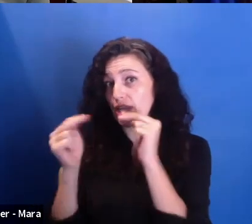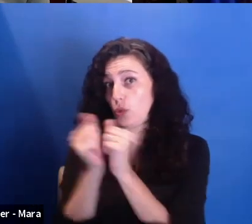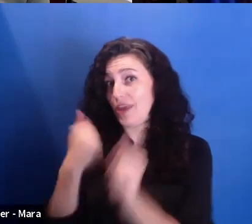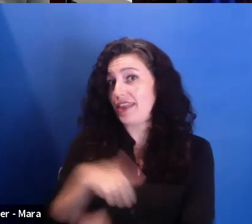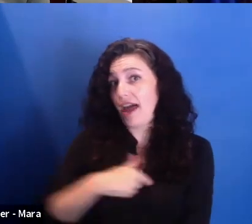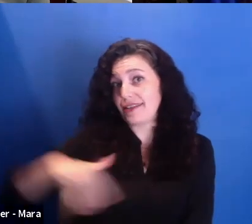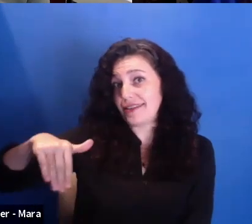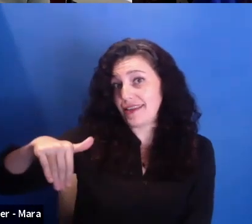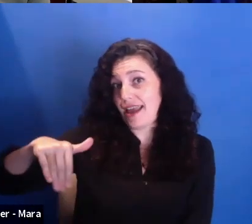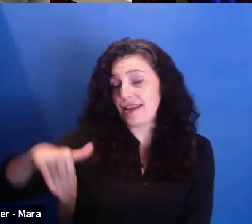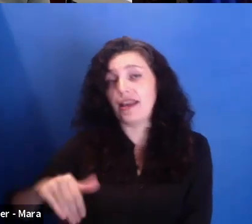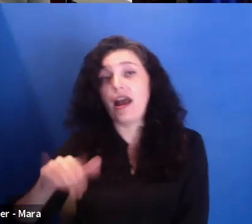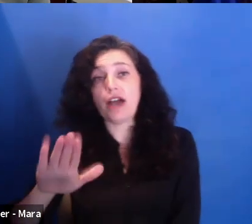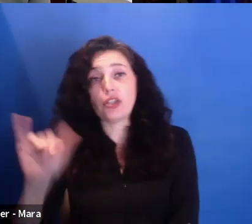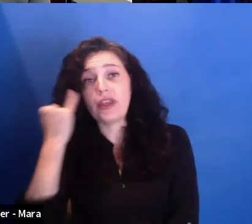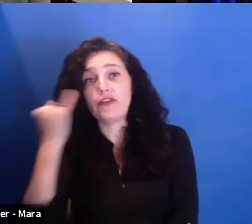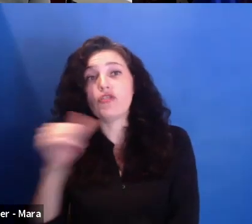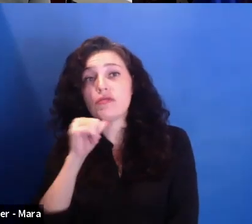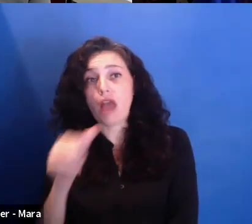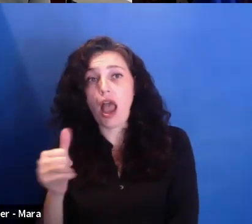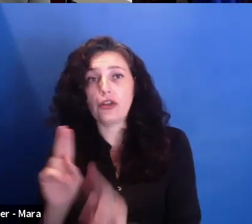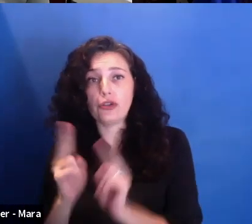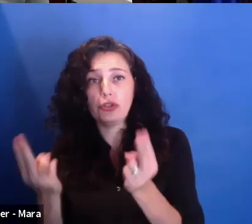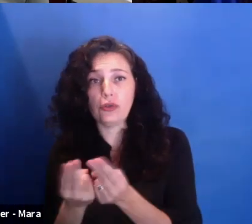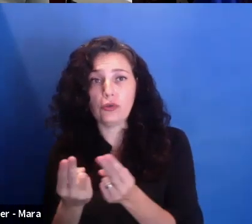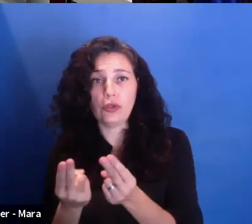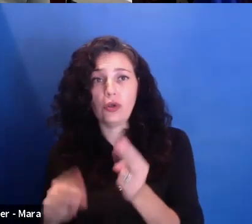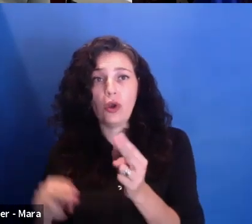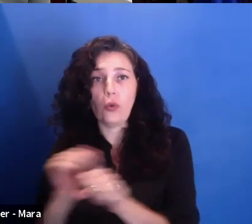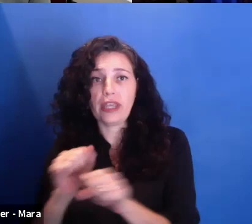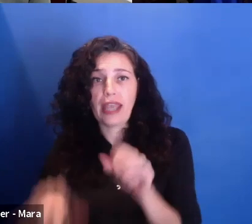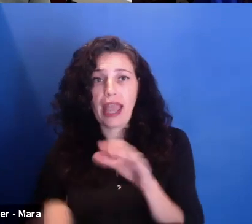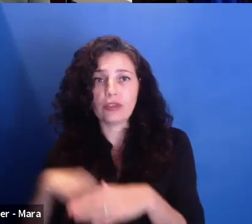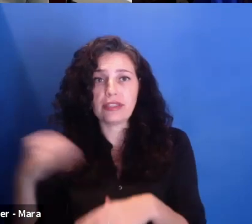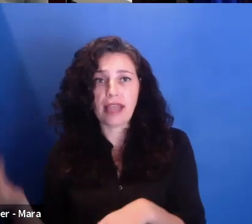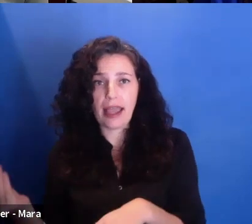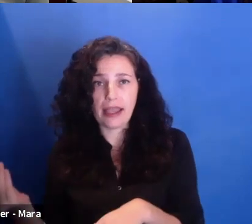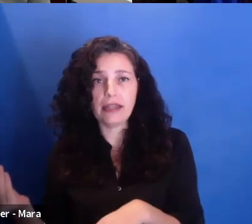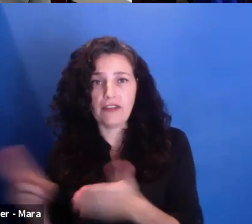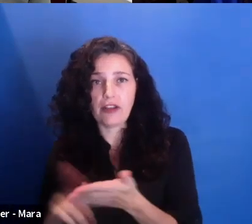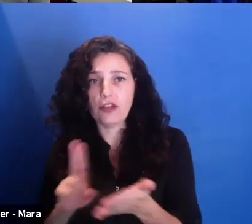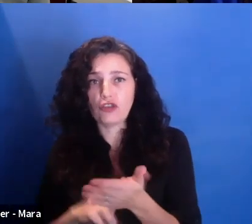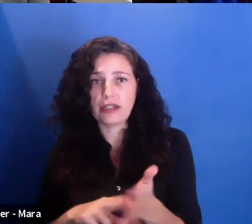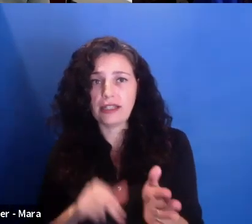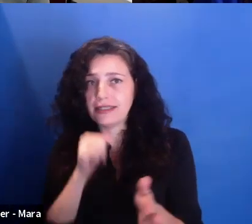If you're working outside of a union contract, that is not necessarily true. So that is a protection that only applies when you're working under a union contract.